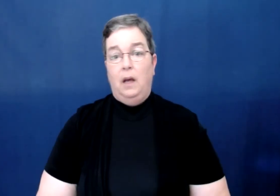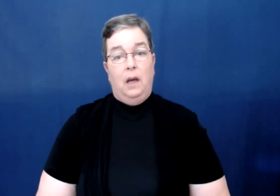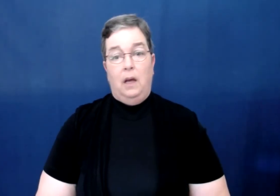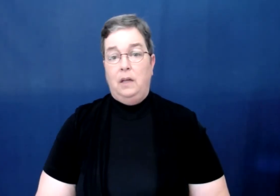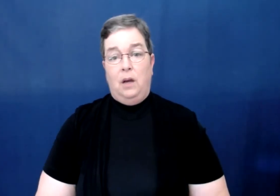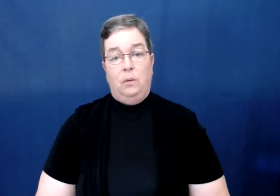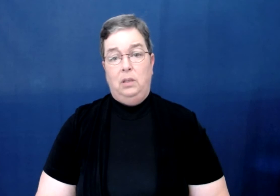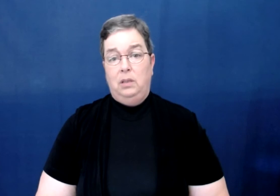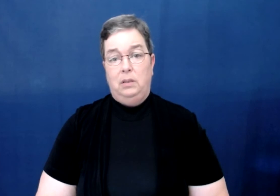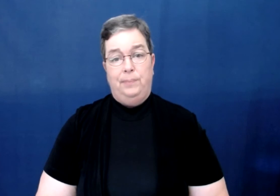No.